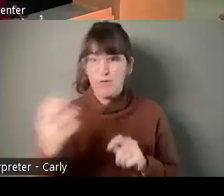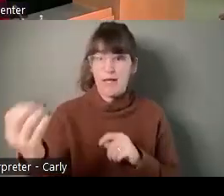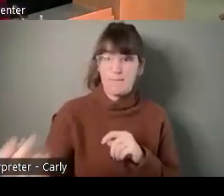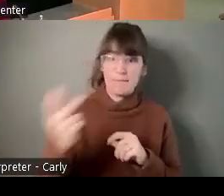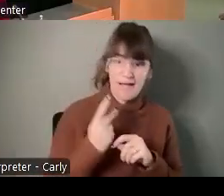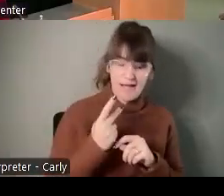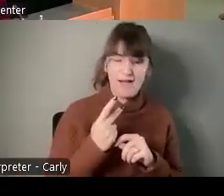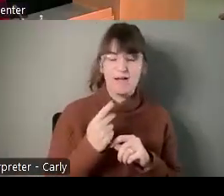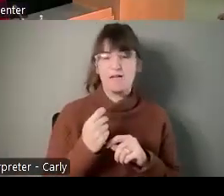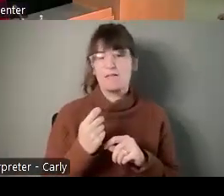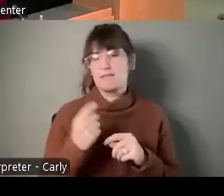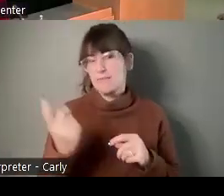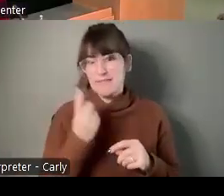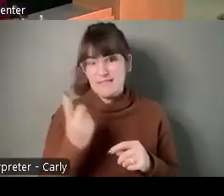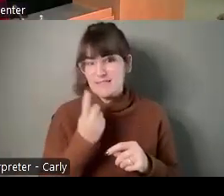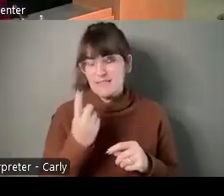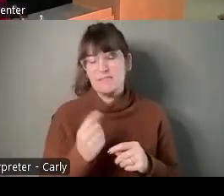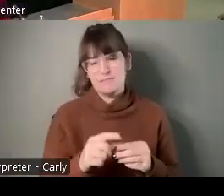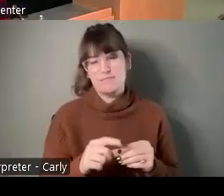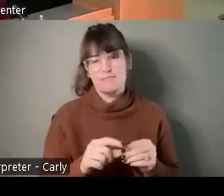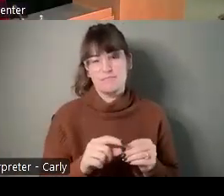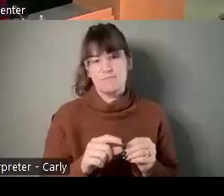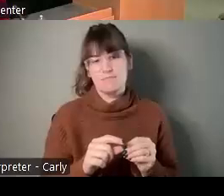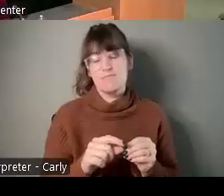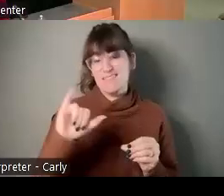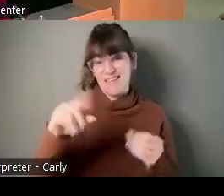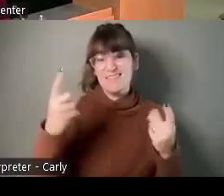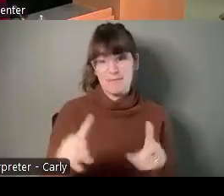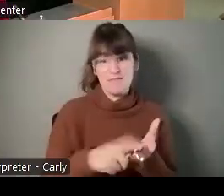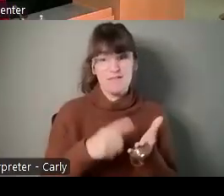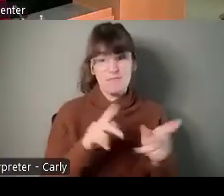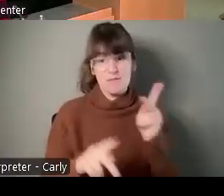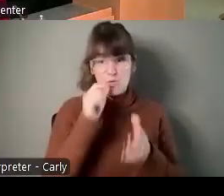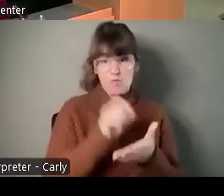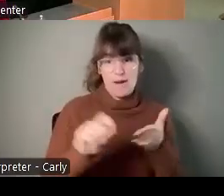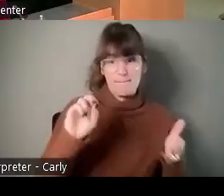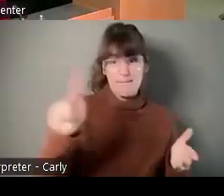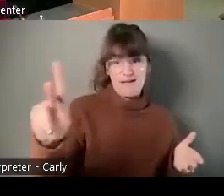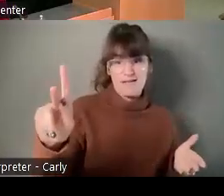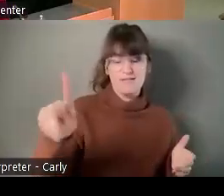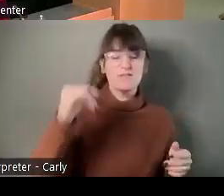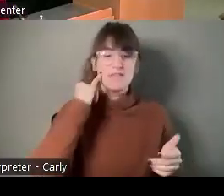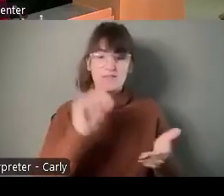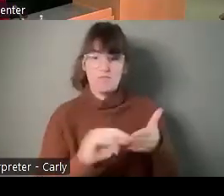they write back and we've gotten a few responses and so when they do respond we include our reply